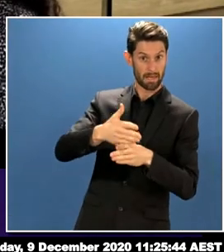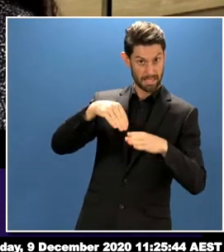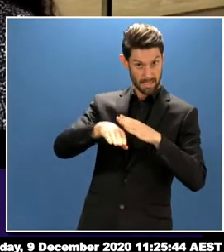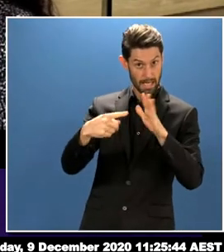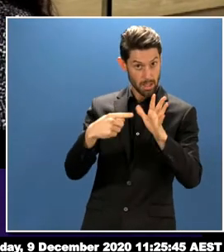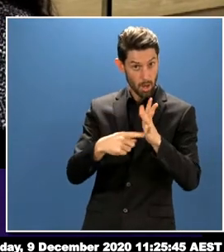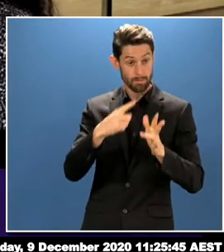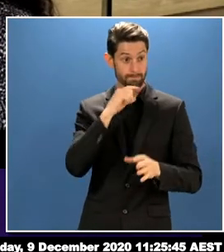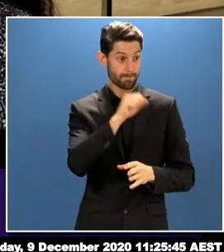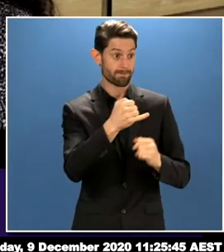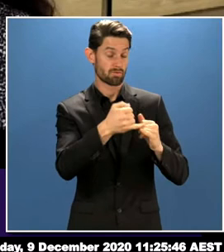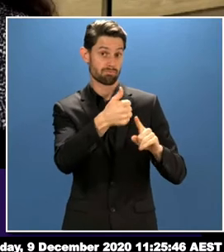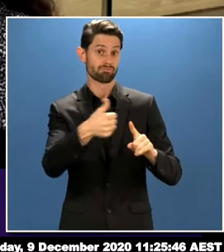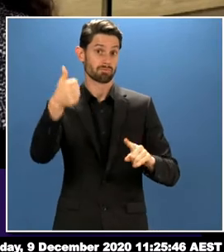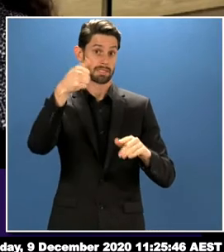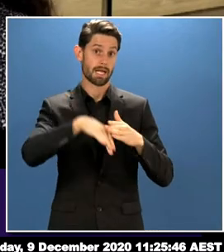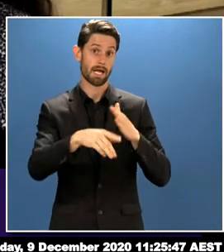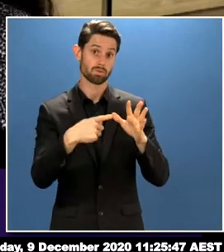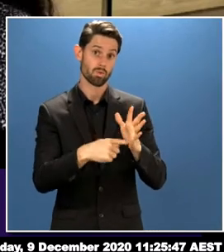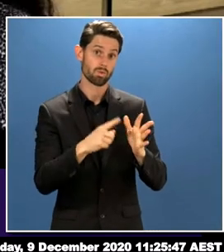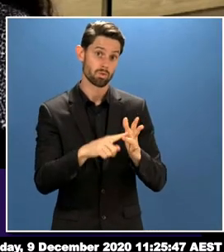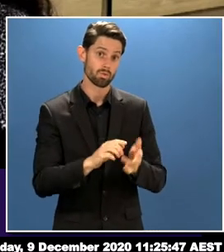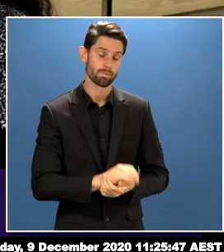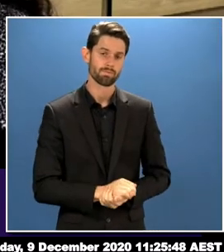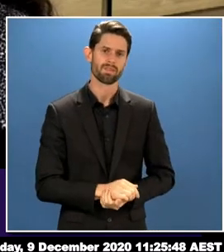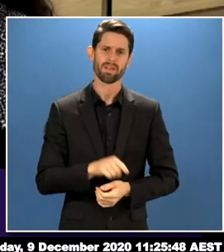The Tax Counsel Network within the ATO undertakes the